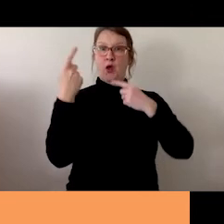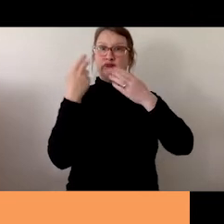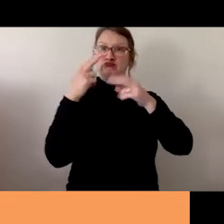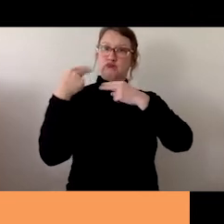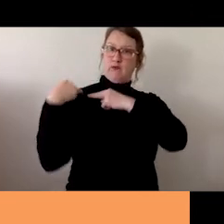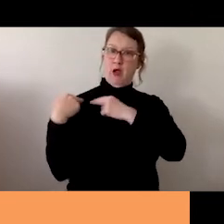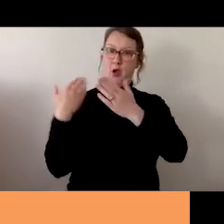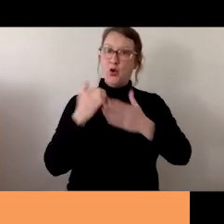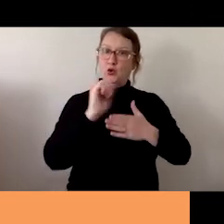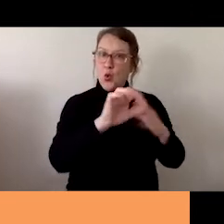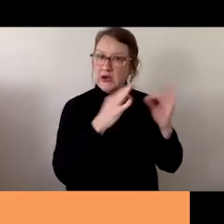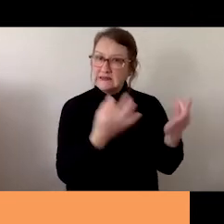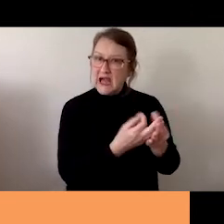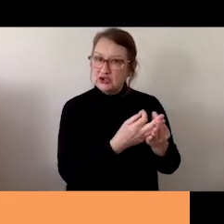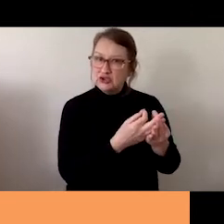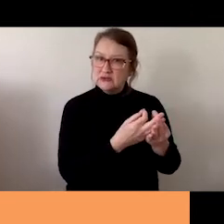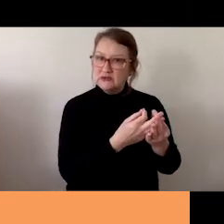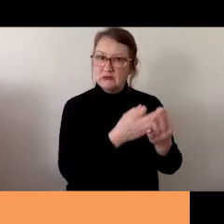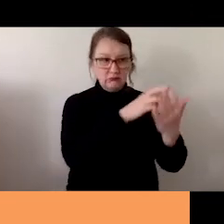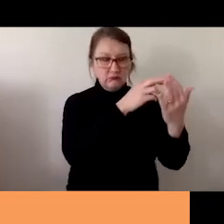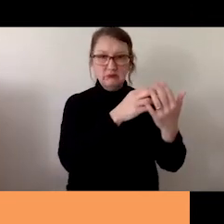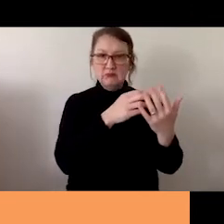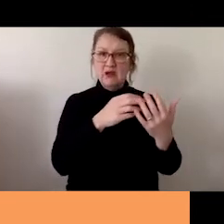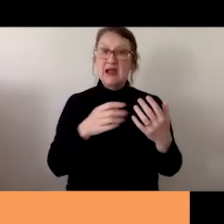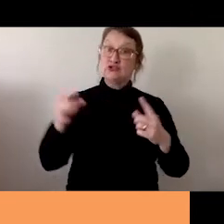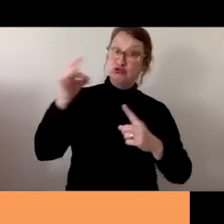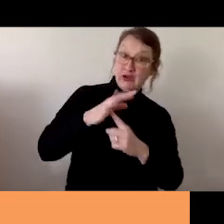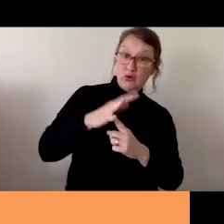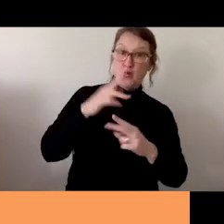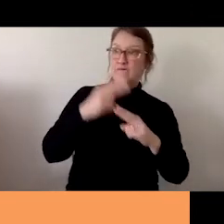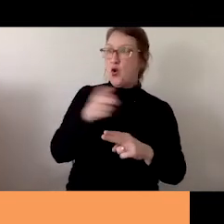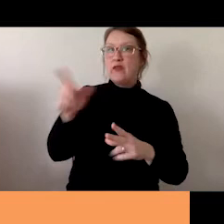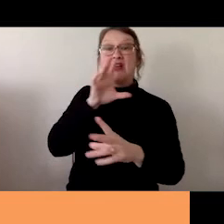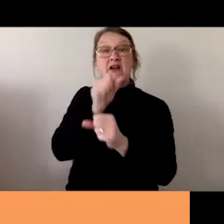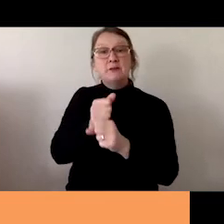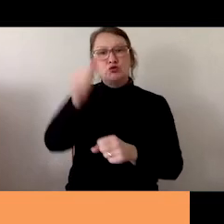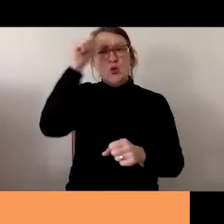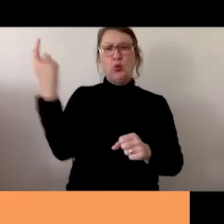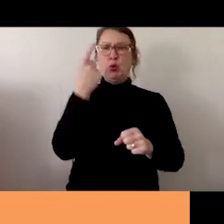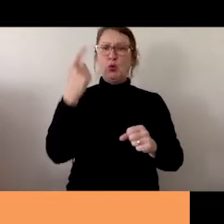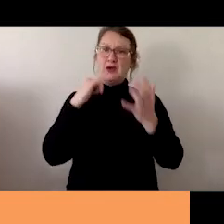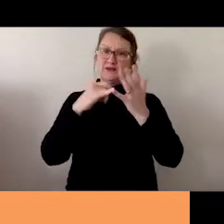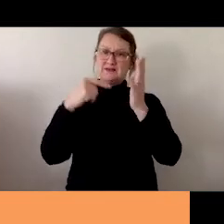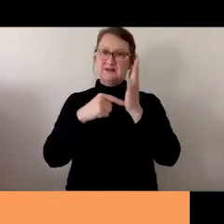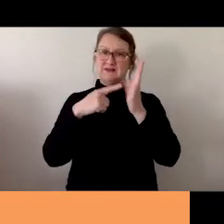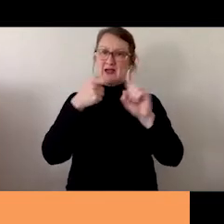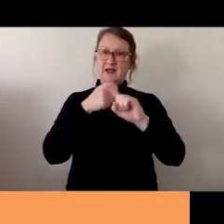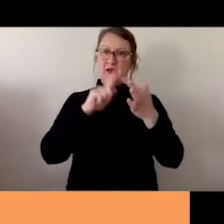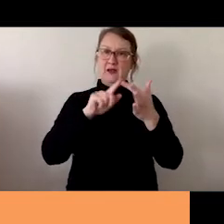This is absolutely critical for government. When you're thinking about those stakeholders, make sure - we've got a little